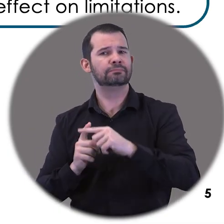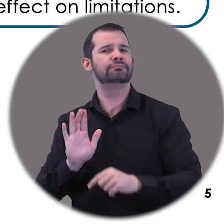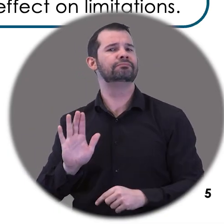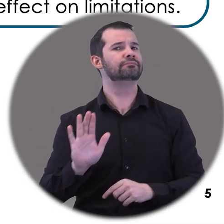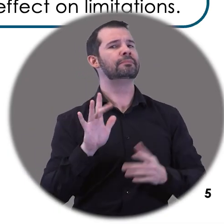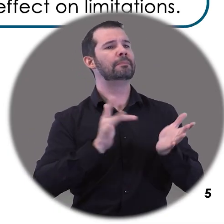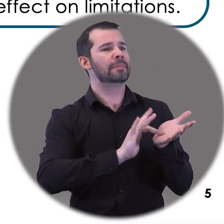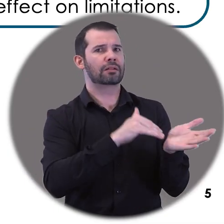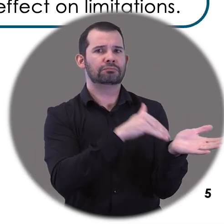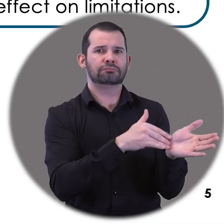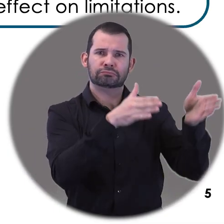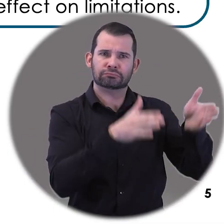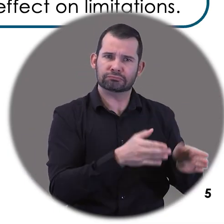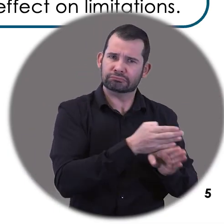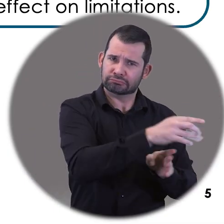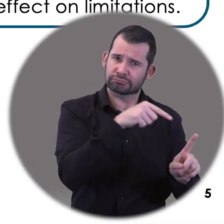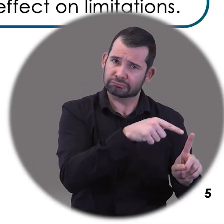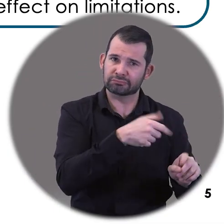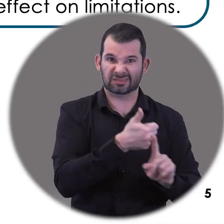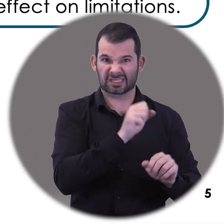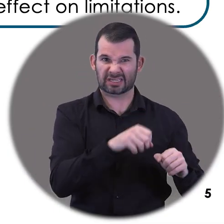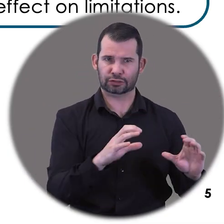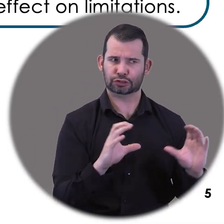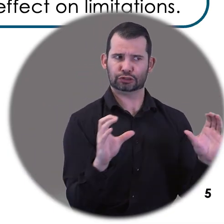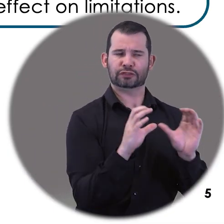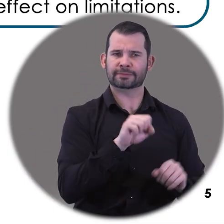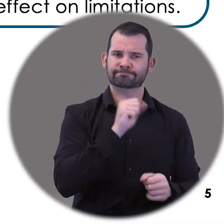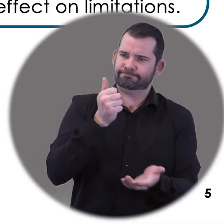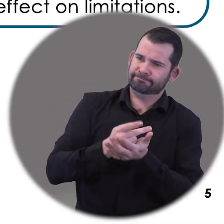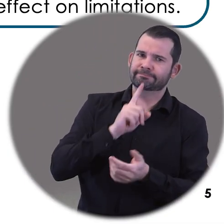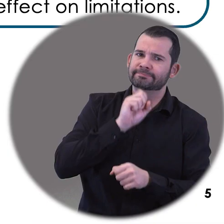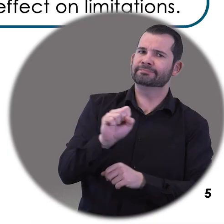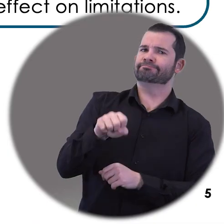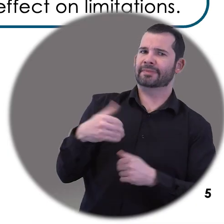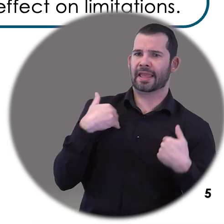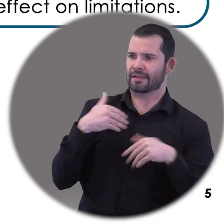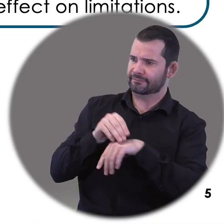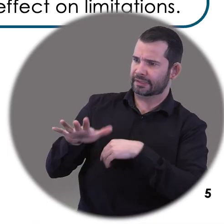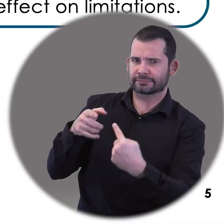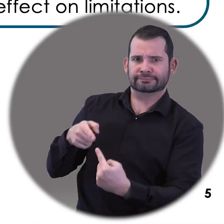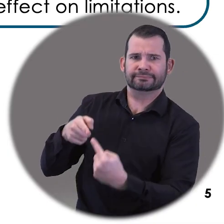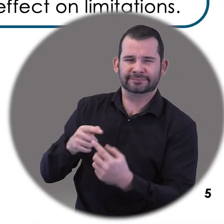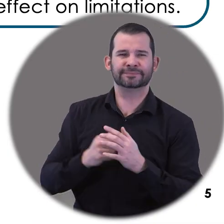and their medical practitioner, who can certify the effects of the impairment.